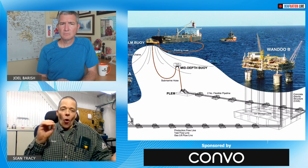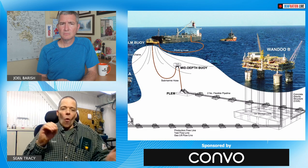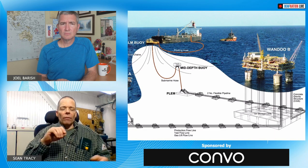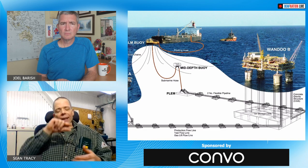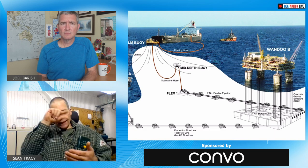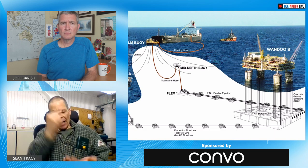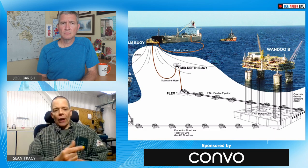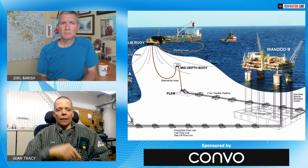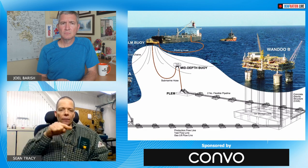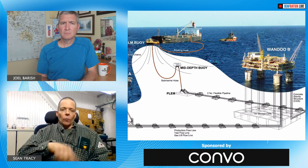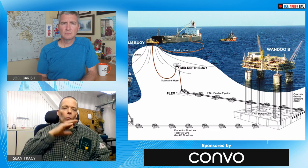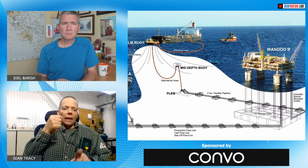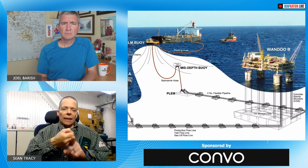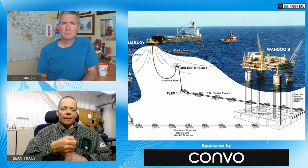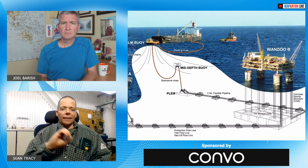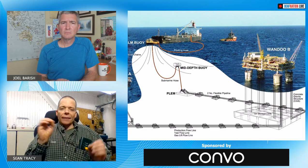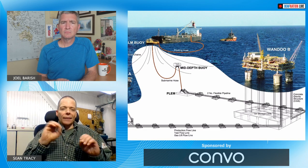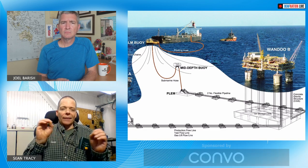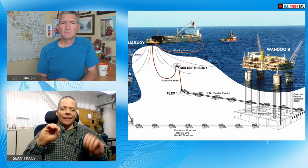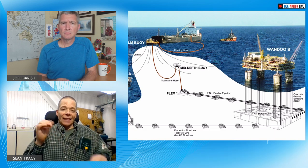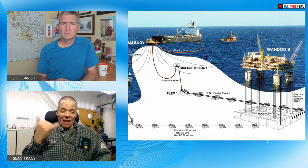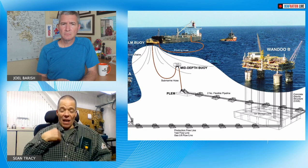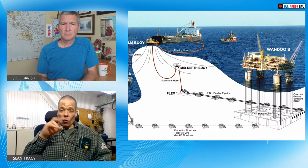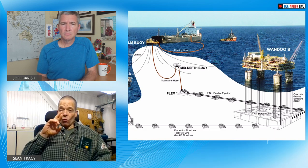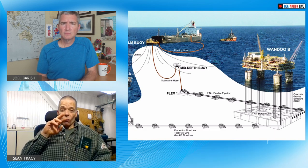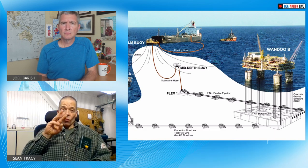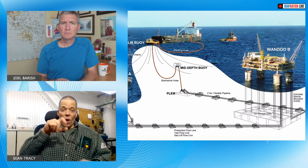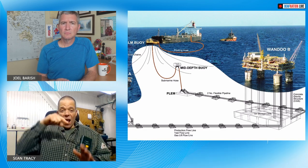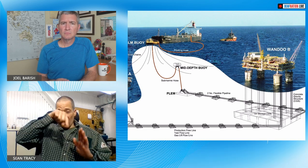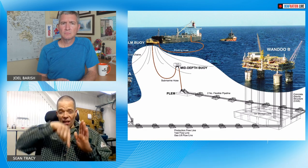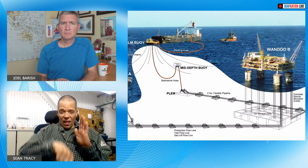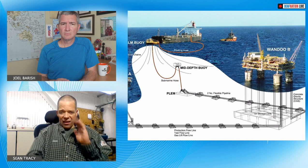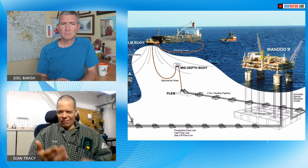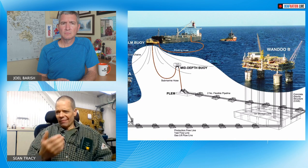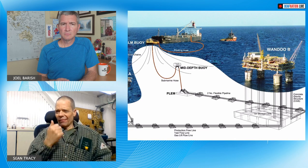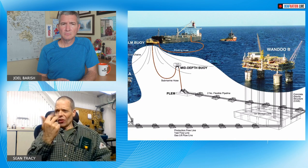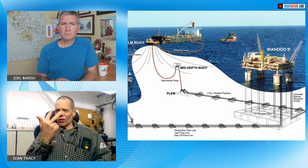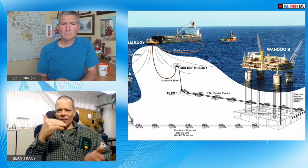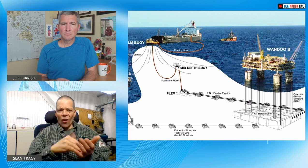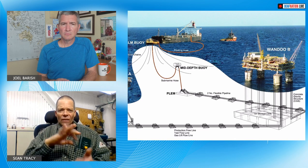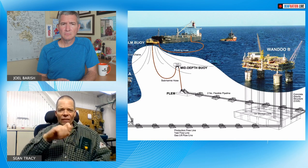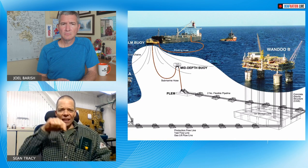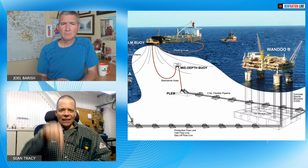There's no guarantee that they will hit oil where they drill. Sometimes the wells that are drilled can be up to 13,000 feet